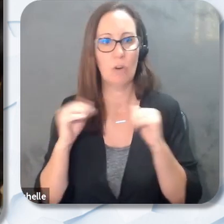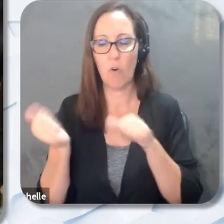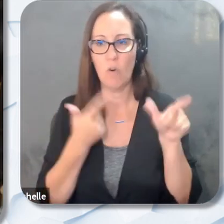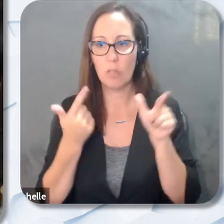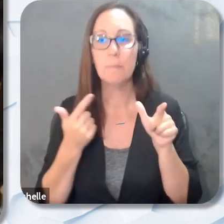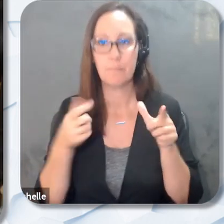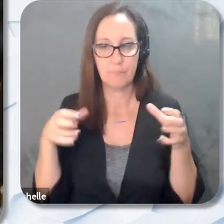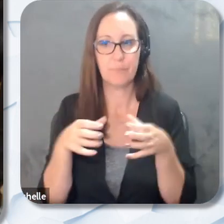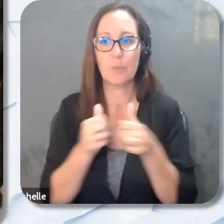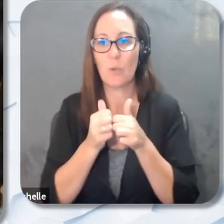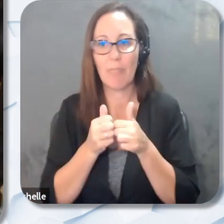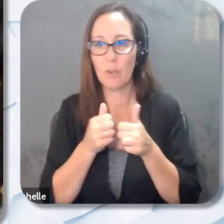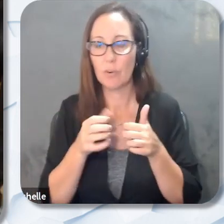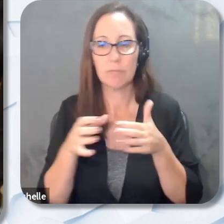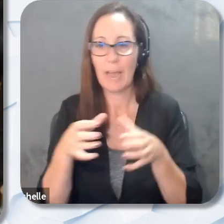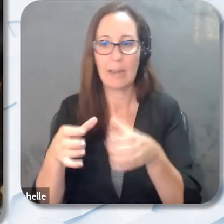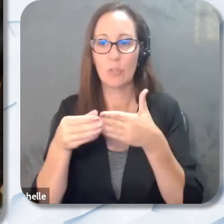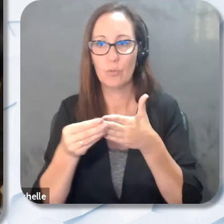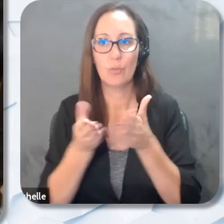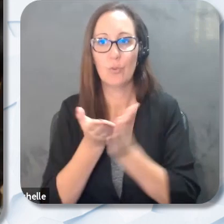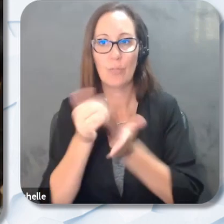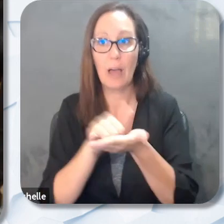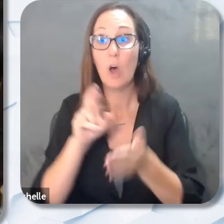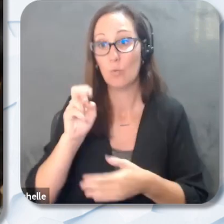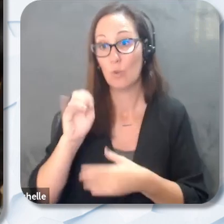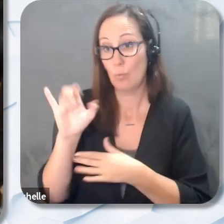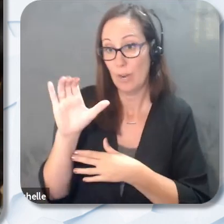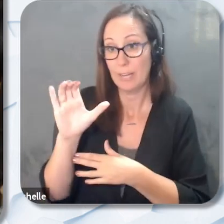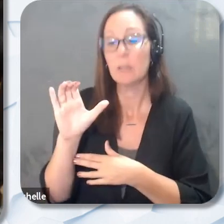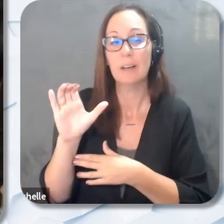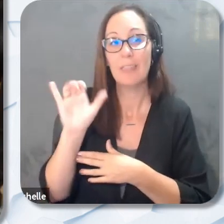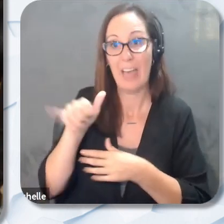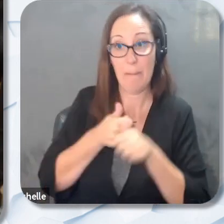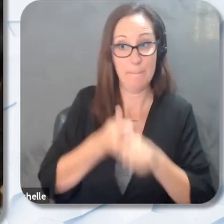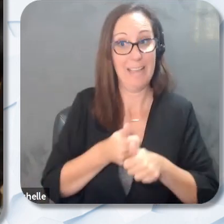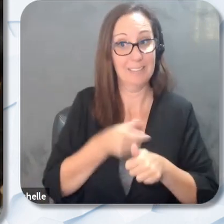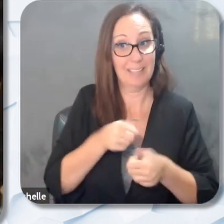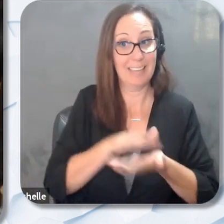the reflection reflection rubric upon which it was based will be sent out to you via email, along